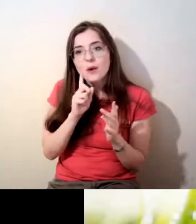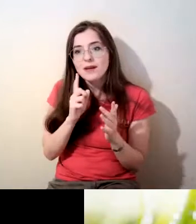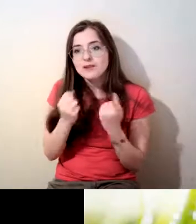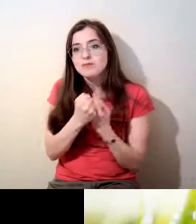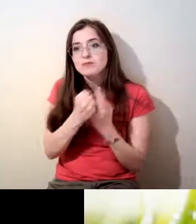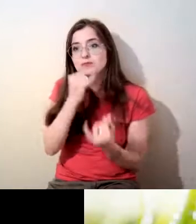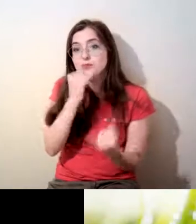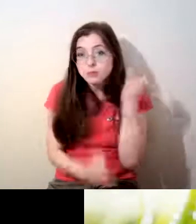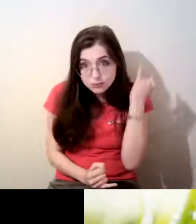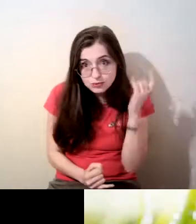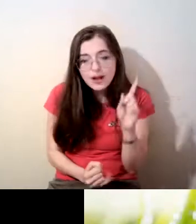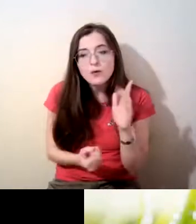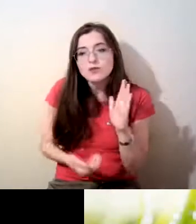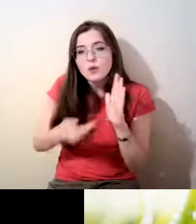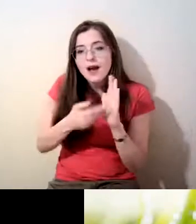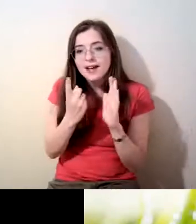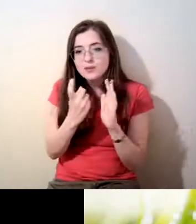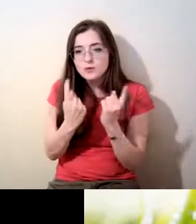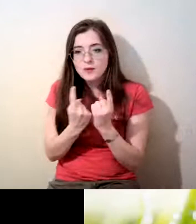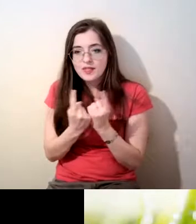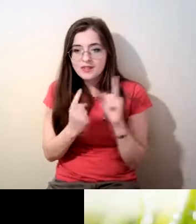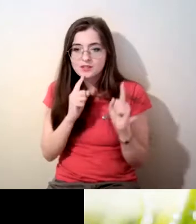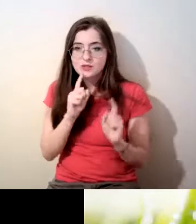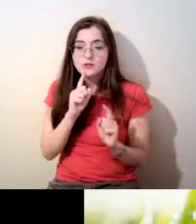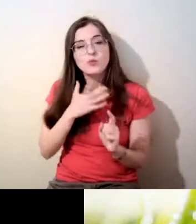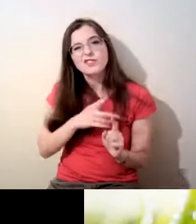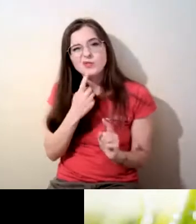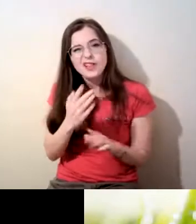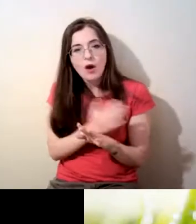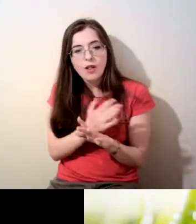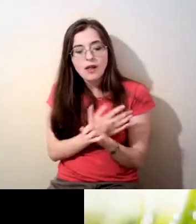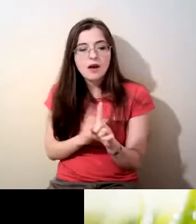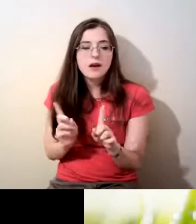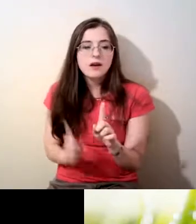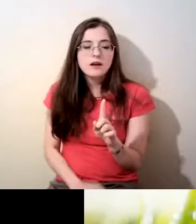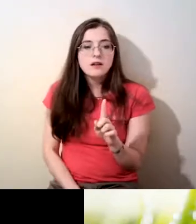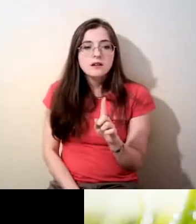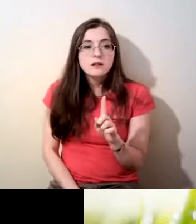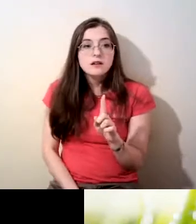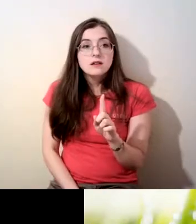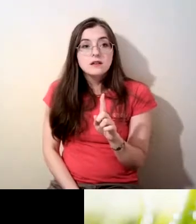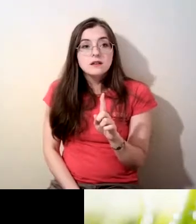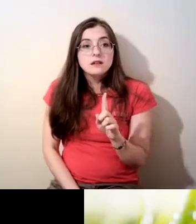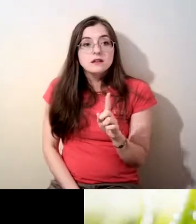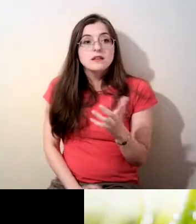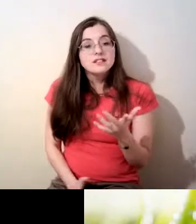just add one thing uh that i wanted to say earlier is that judging by how disabled women